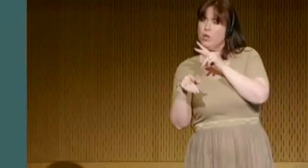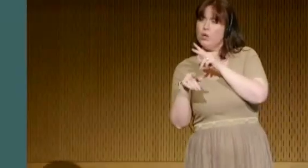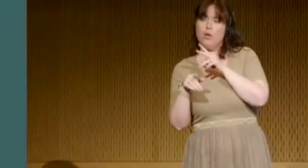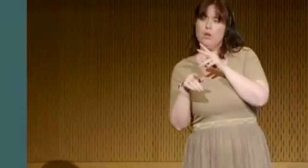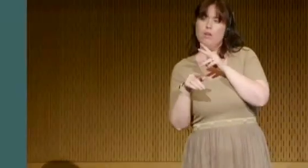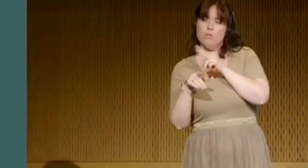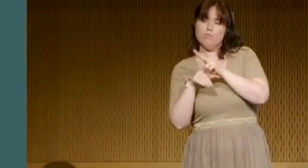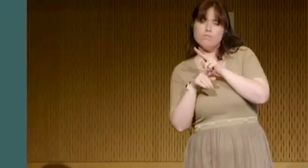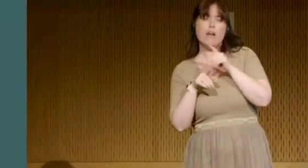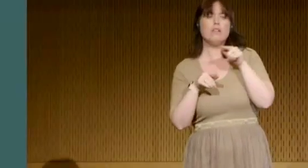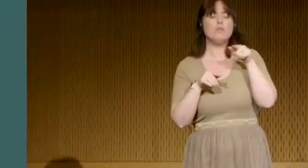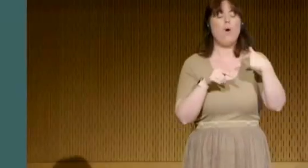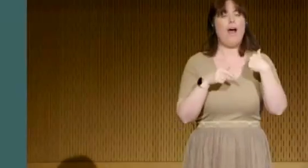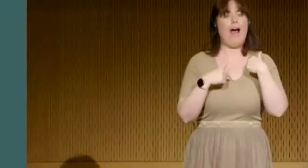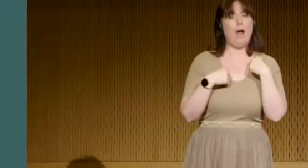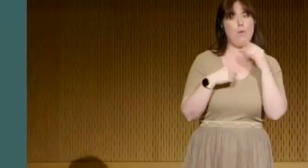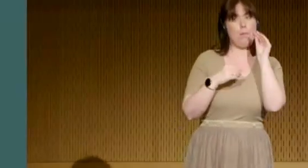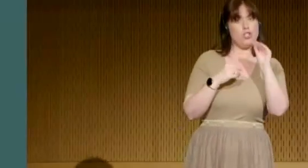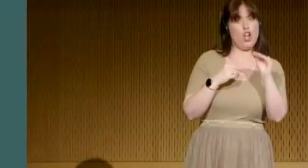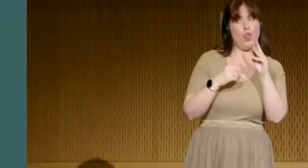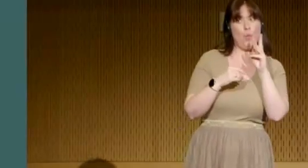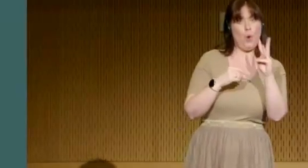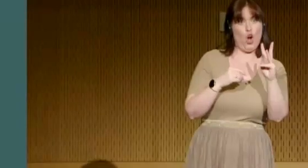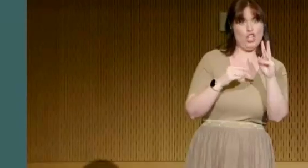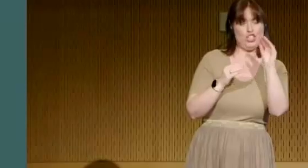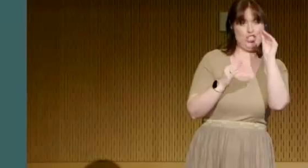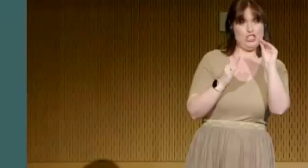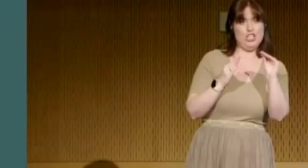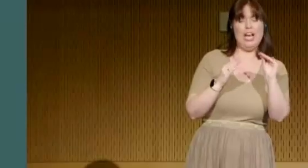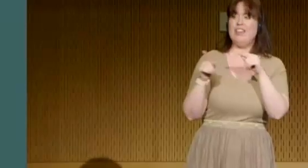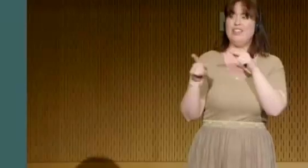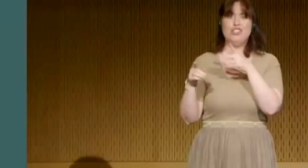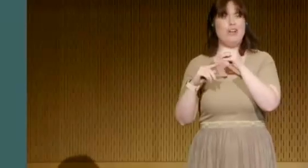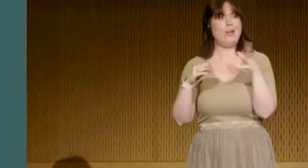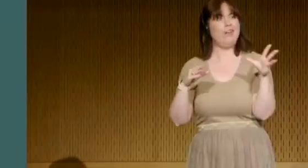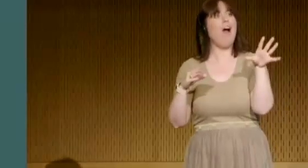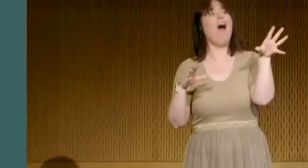and then Katrina tries to work that in whenever she can into her English class so that maybe the